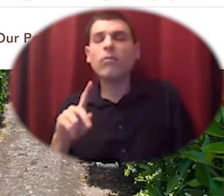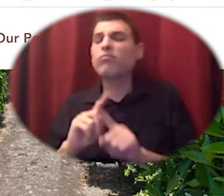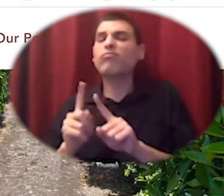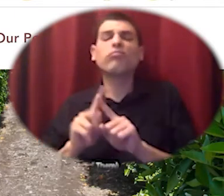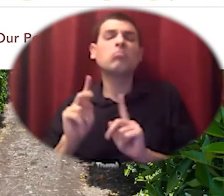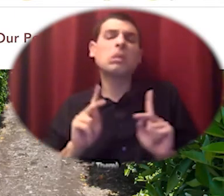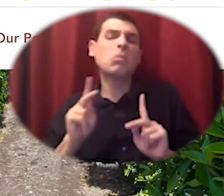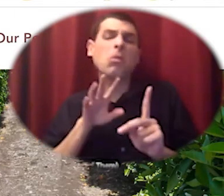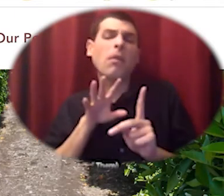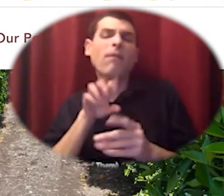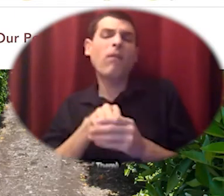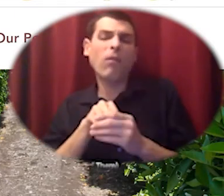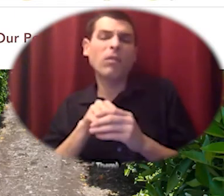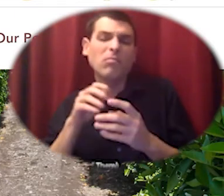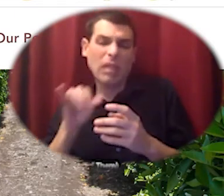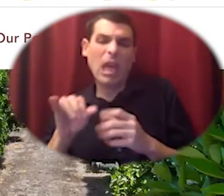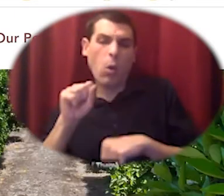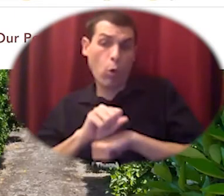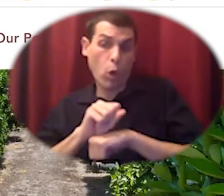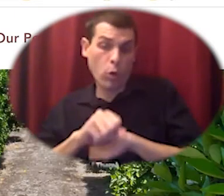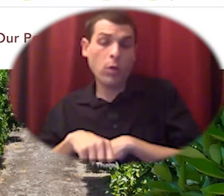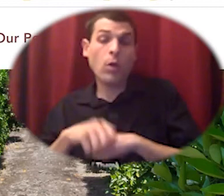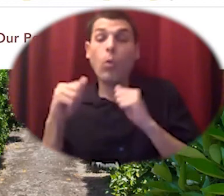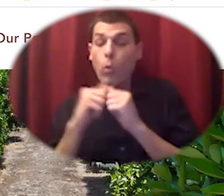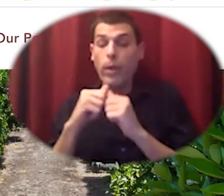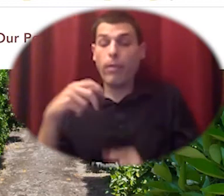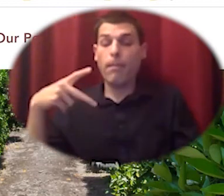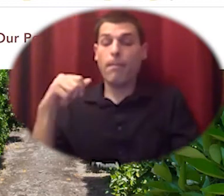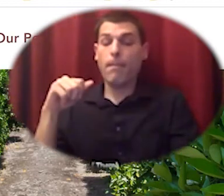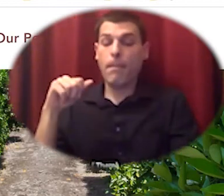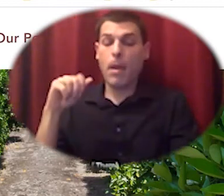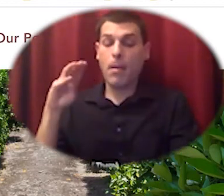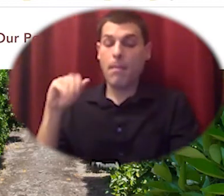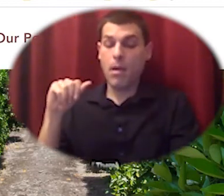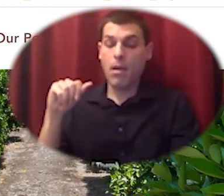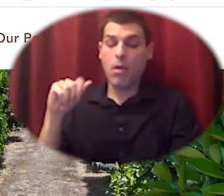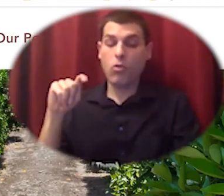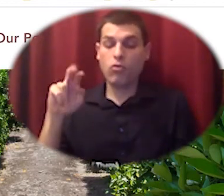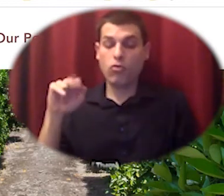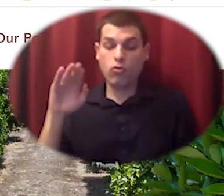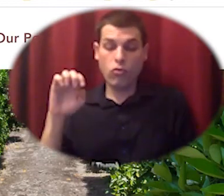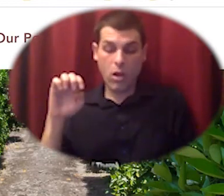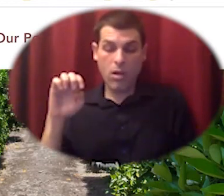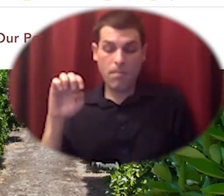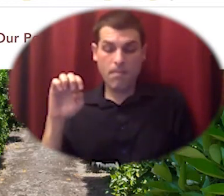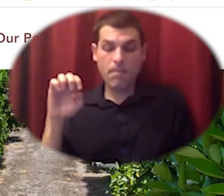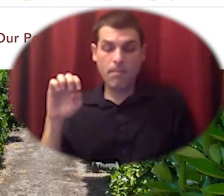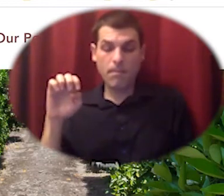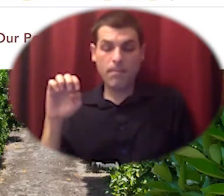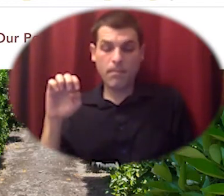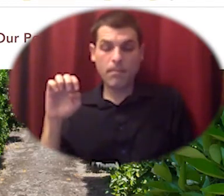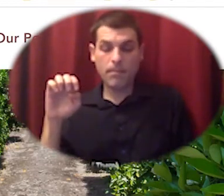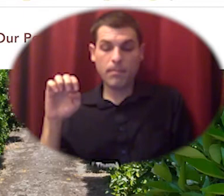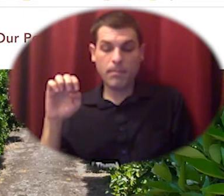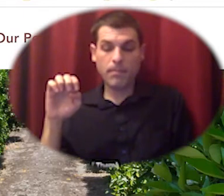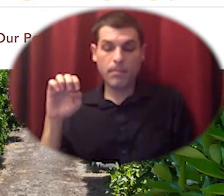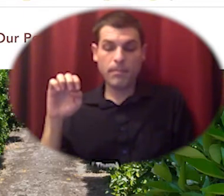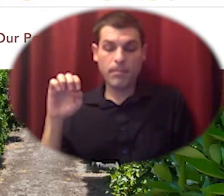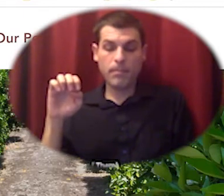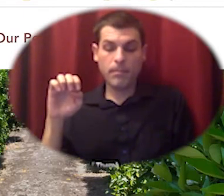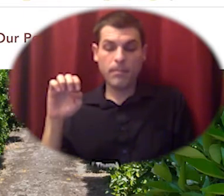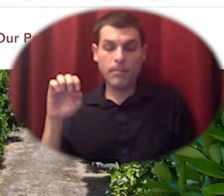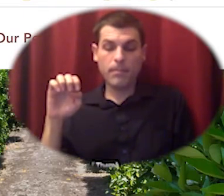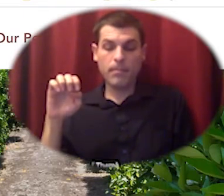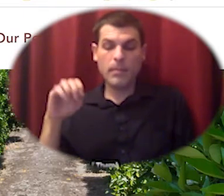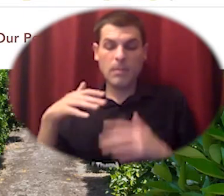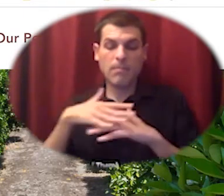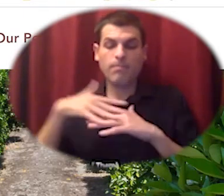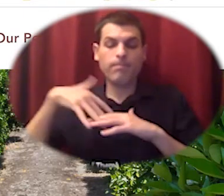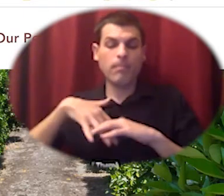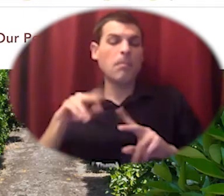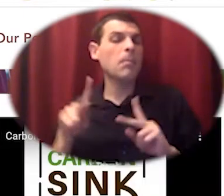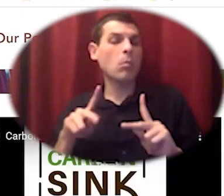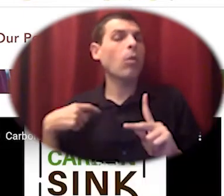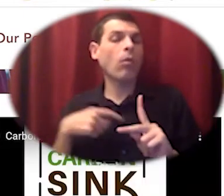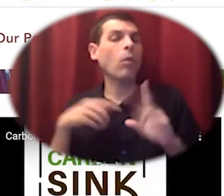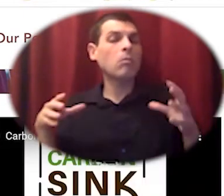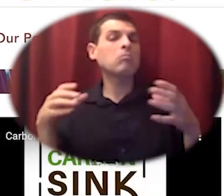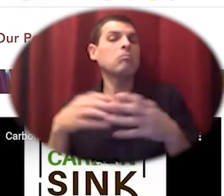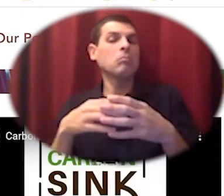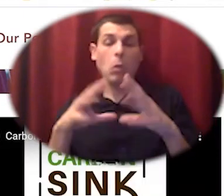at the Pauma tribe Luisieno tribe where we met for this event and putting together all